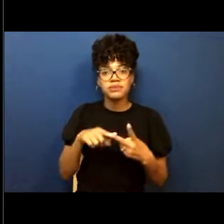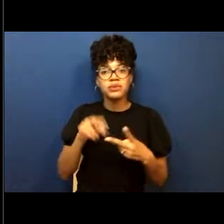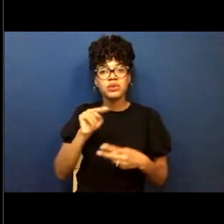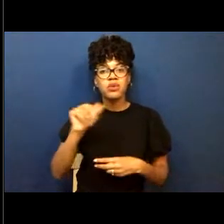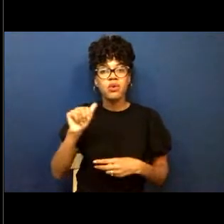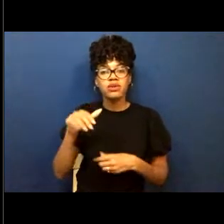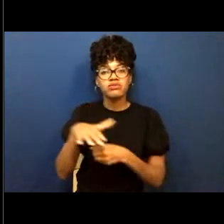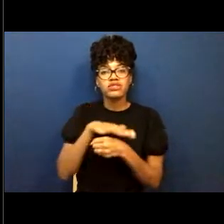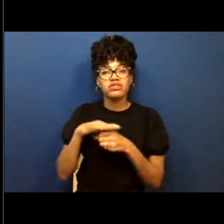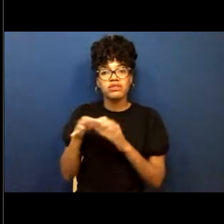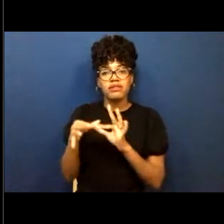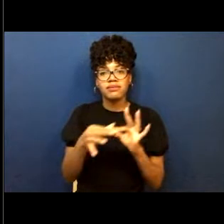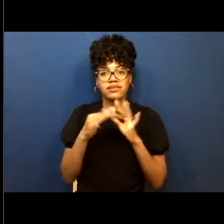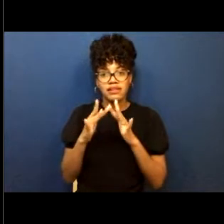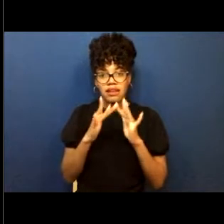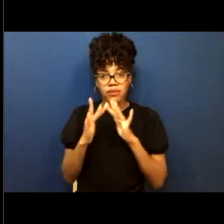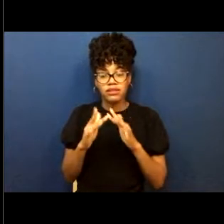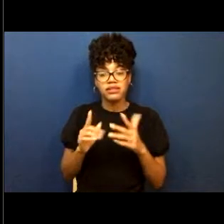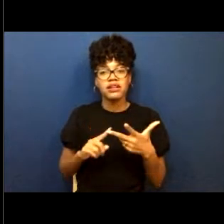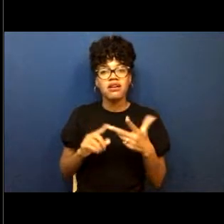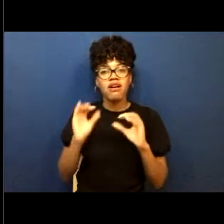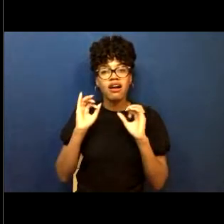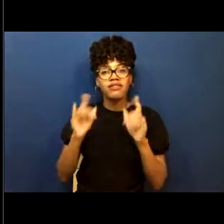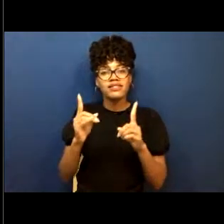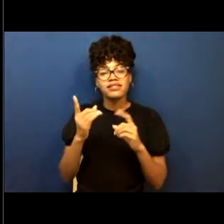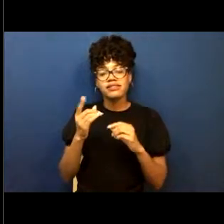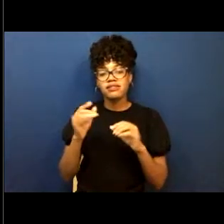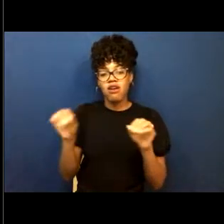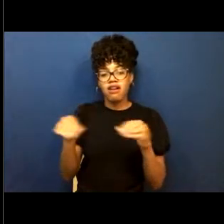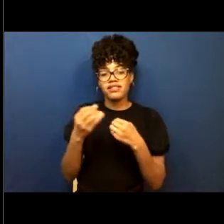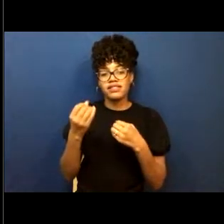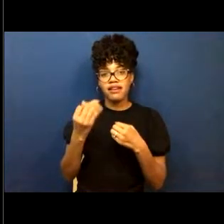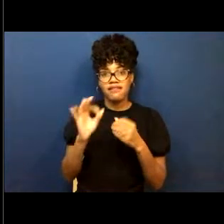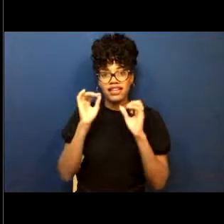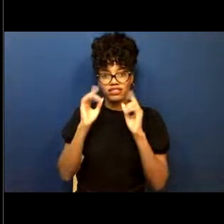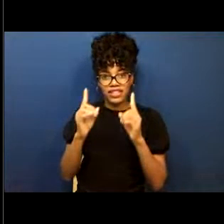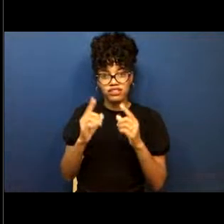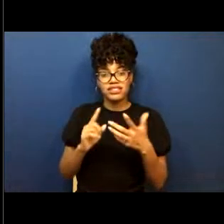The office of Education and the National Sea Grant Program. Now for the month of November,